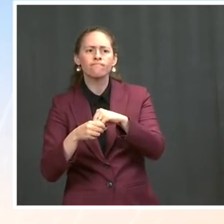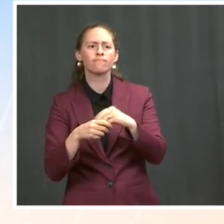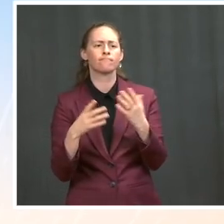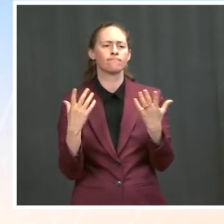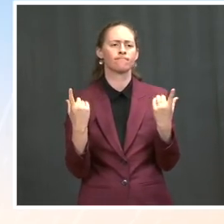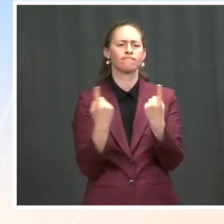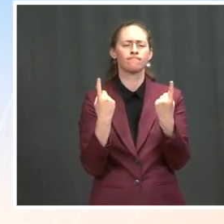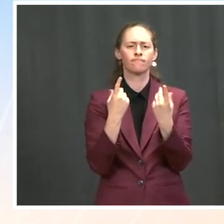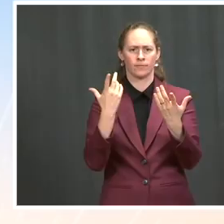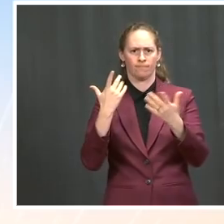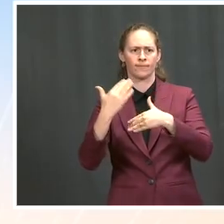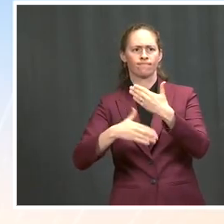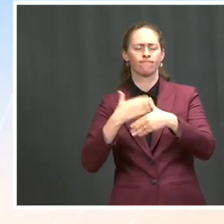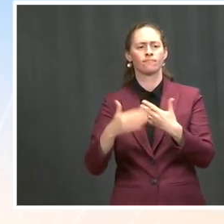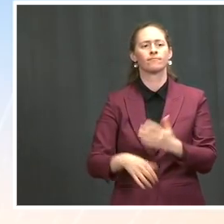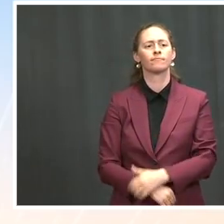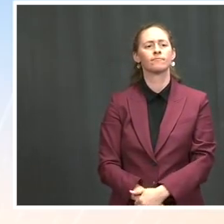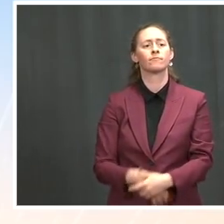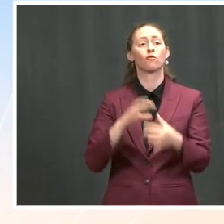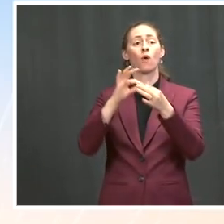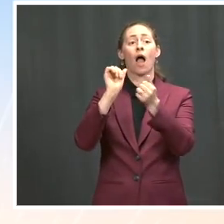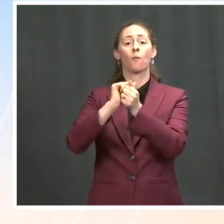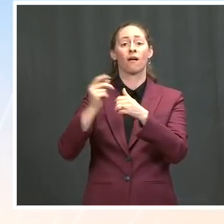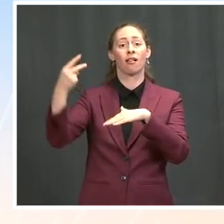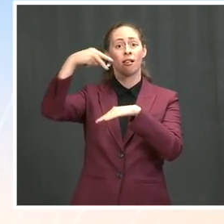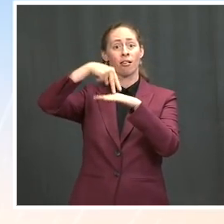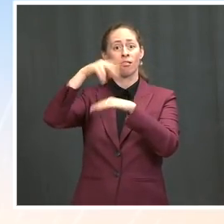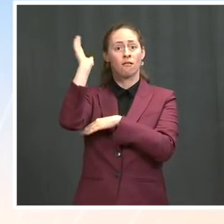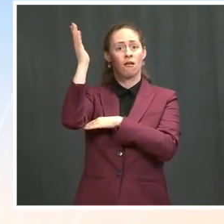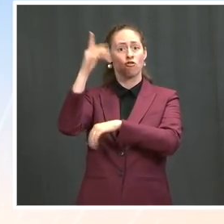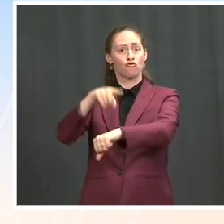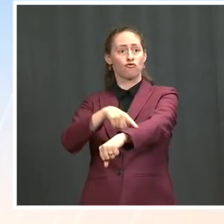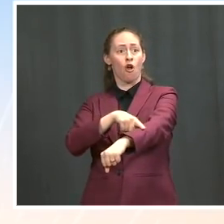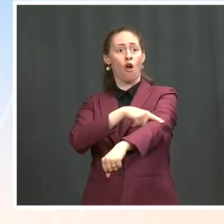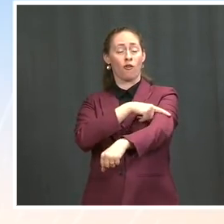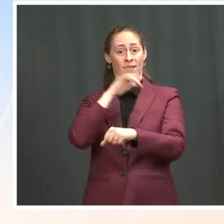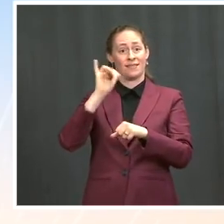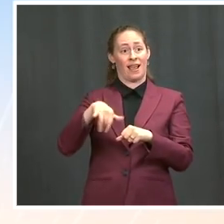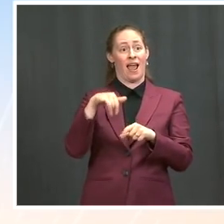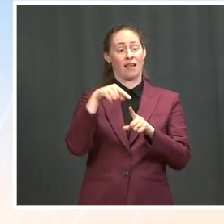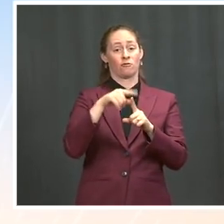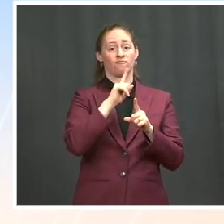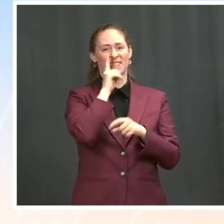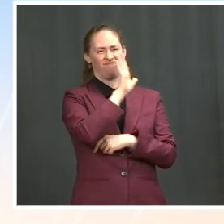As it relates to the filibuster: You know, I don't think you have to take it from us. That would be Congress moving forward or making a decision.